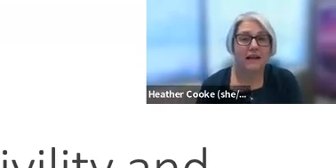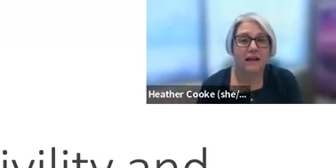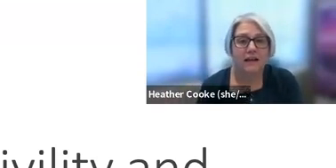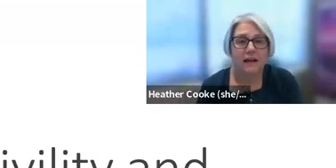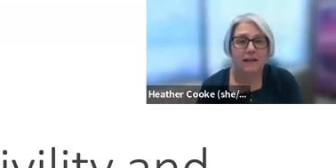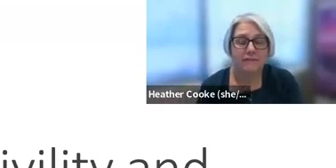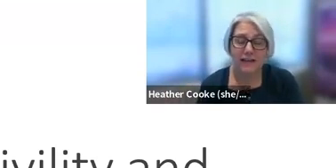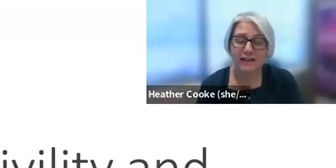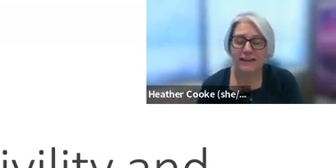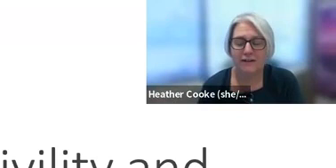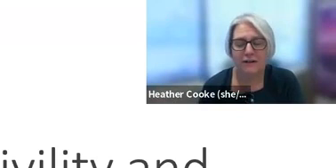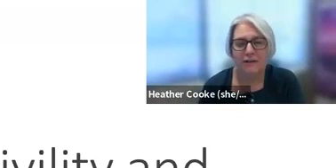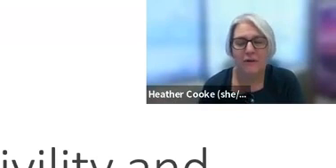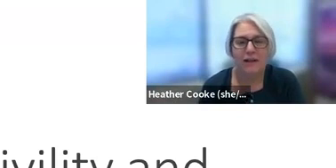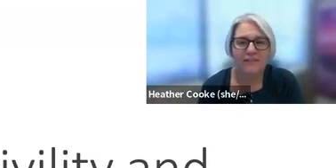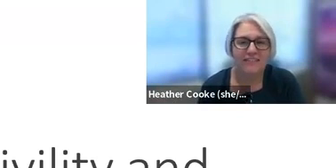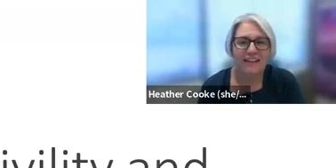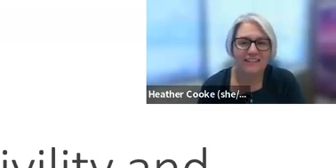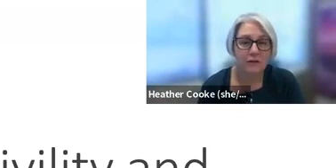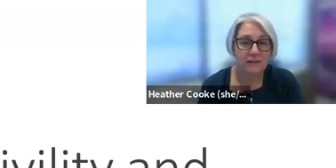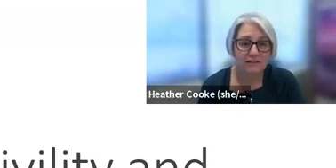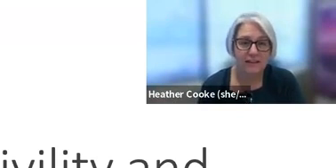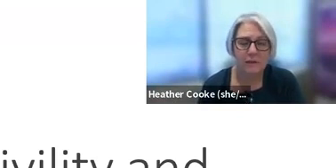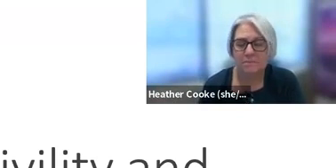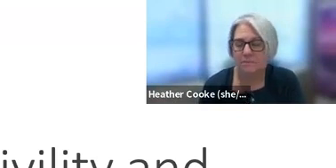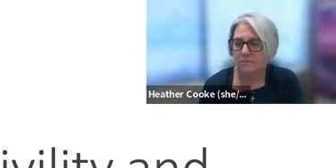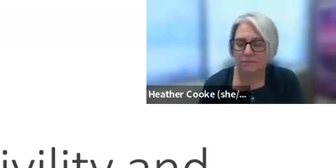that this is work that I have done or while I was at UBC and